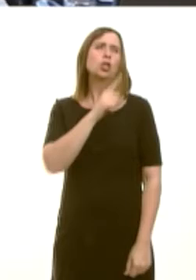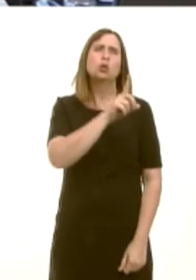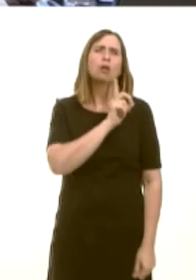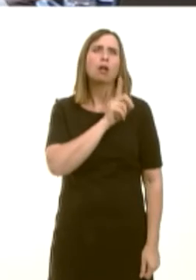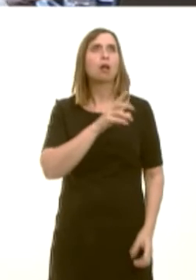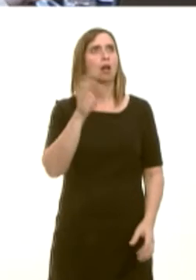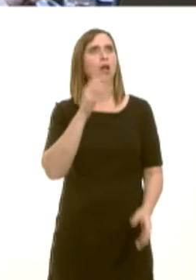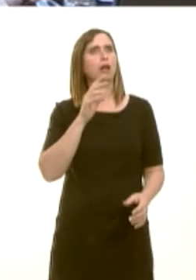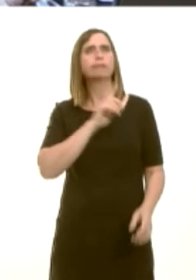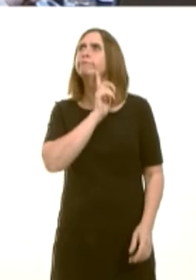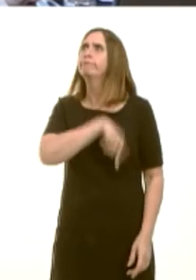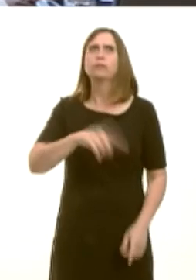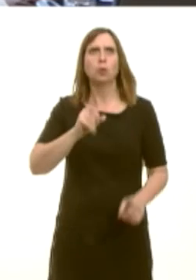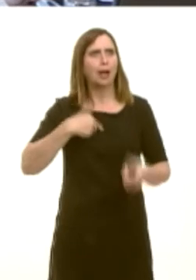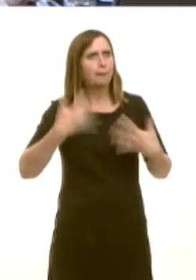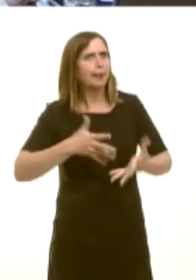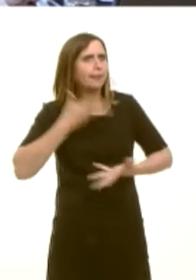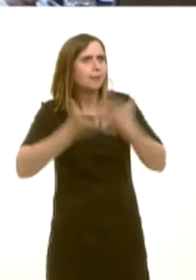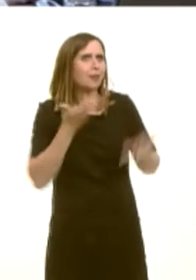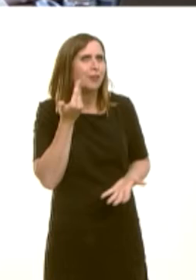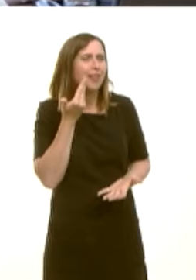to the answer I gave. Firstly, we've said all along thereís a need to examine carefully